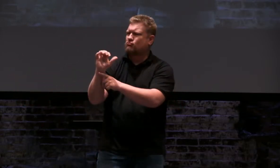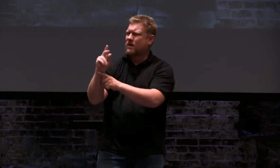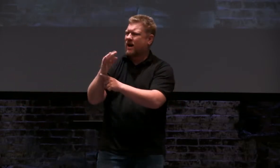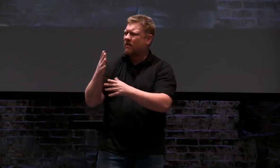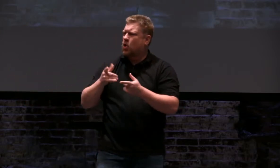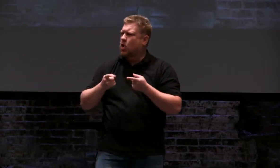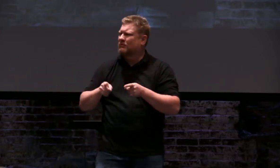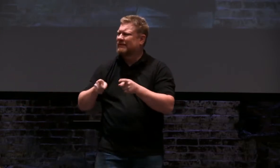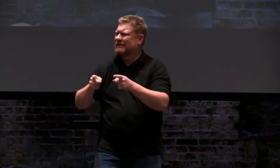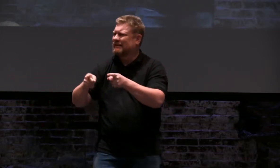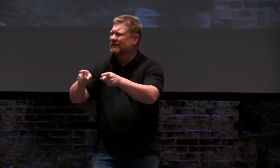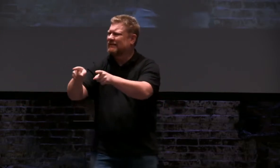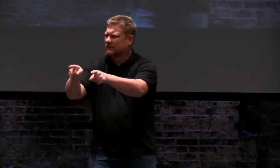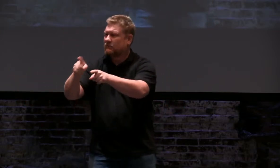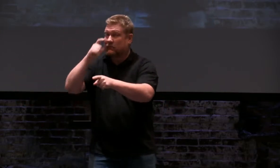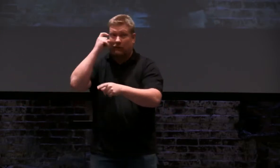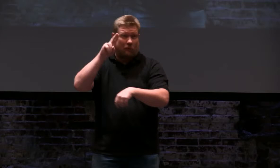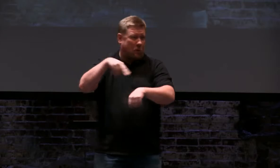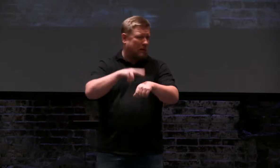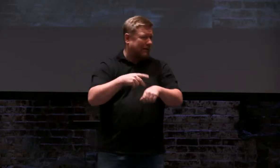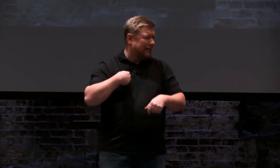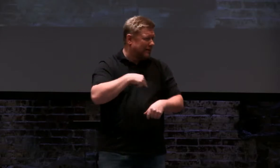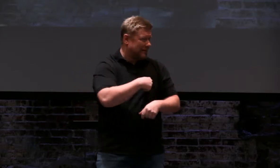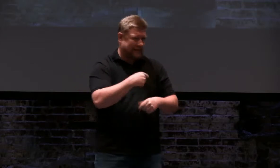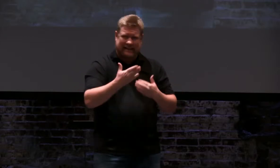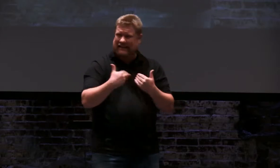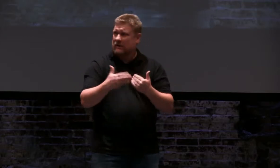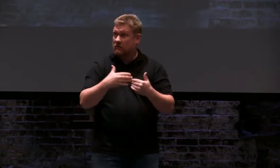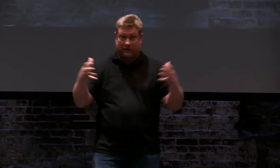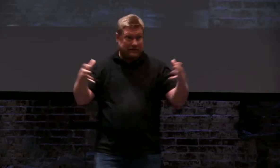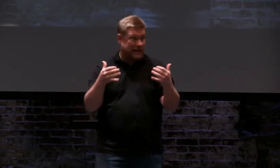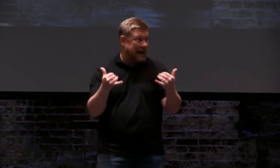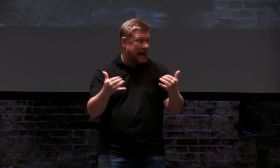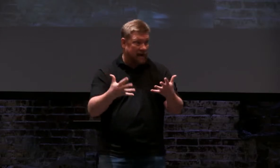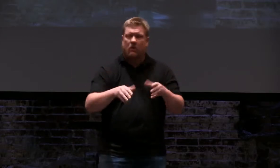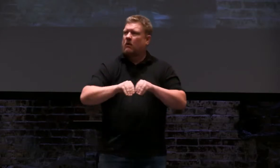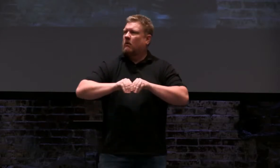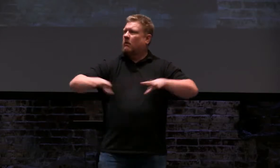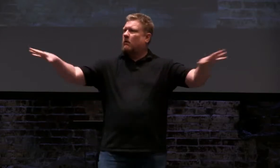And they would be responsible to keep track of making progress in those three key areas.